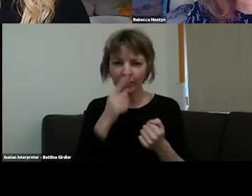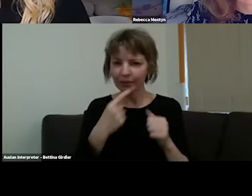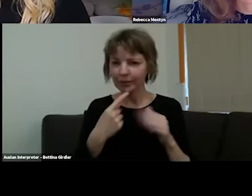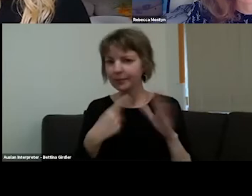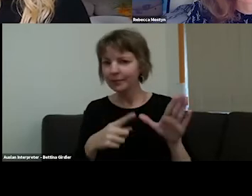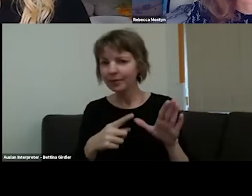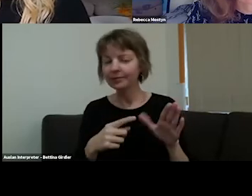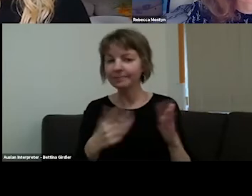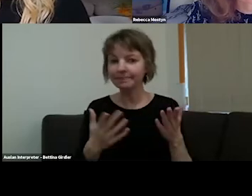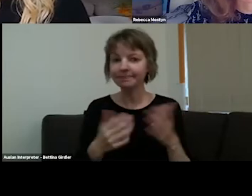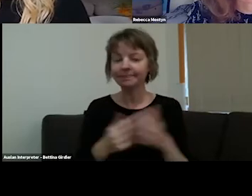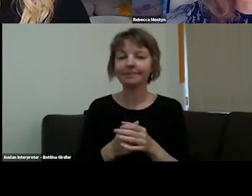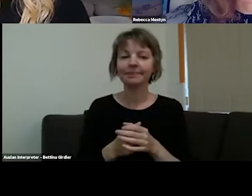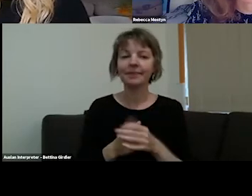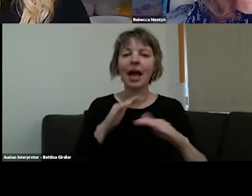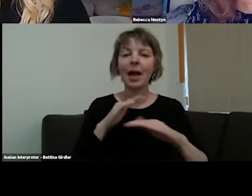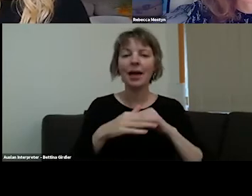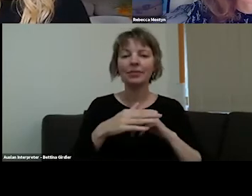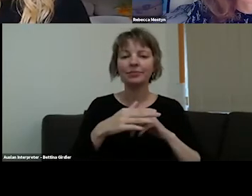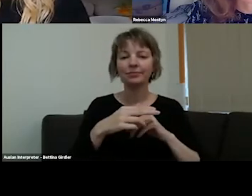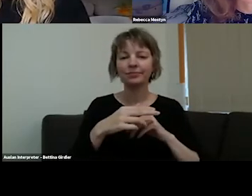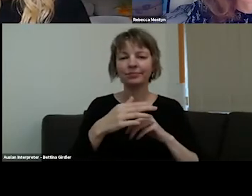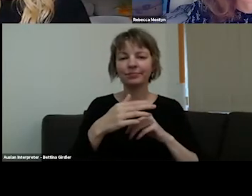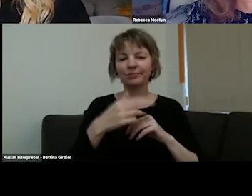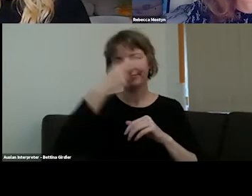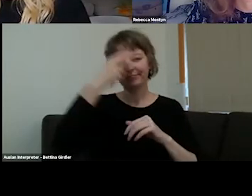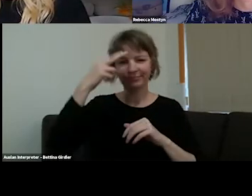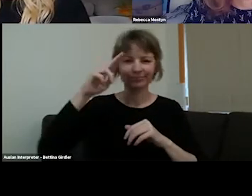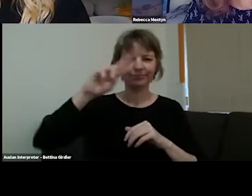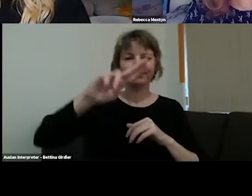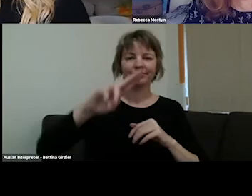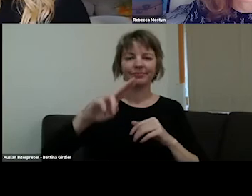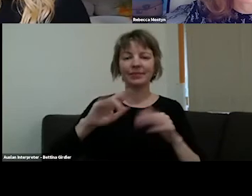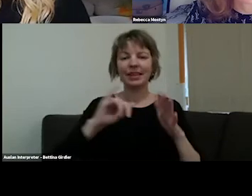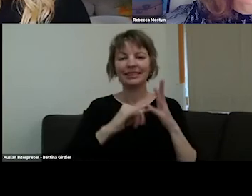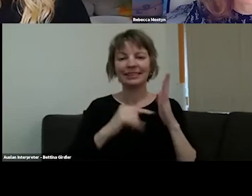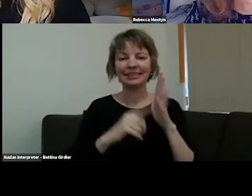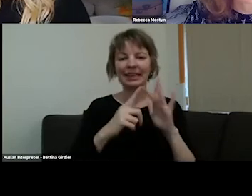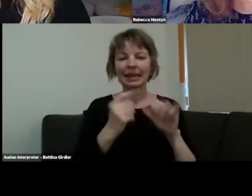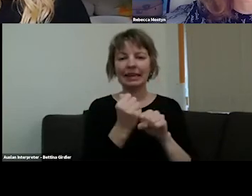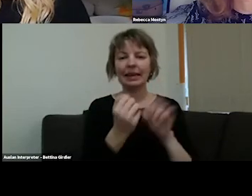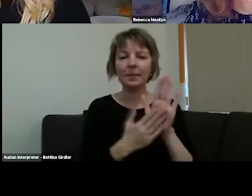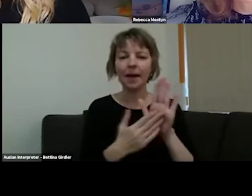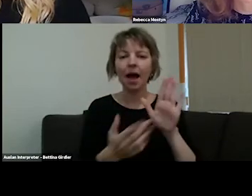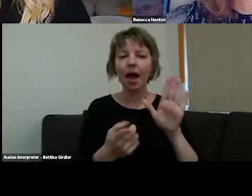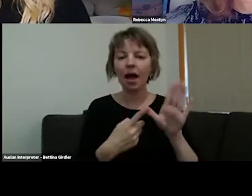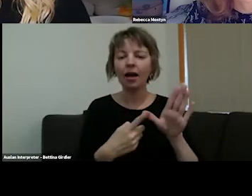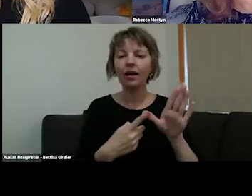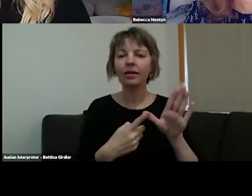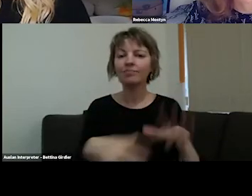It's about stigma and any tips from someone who is with an organisation